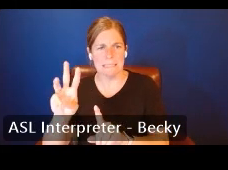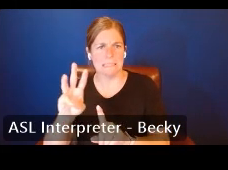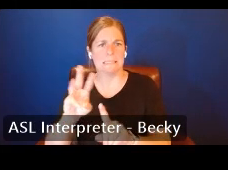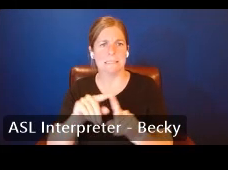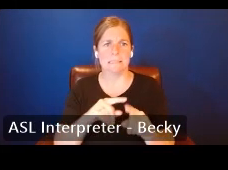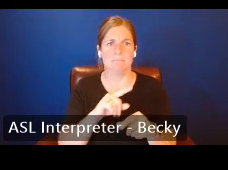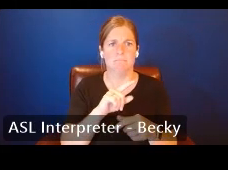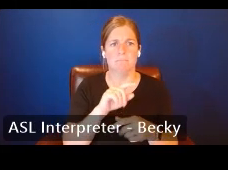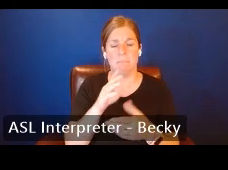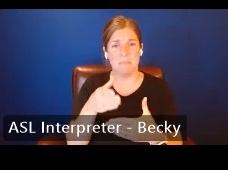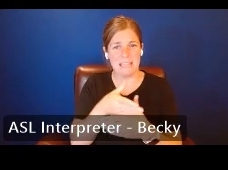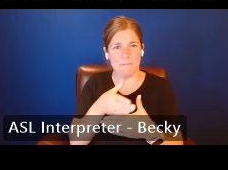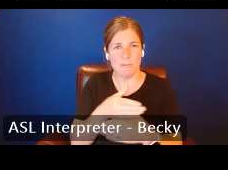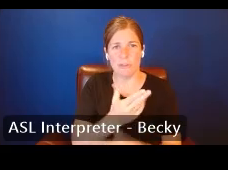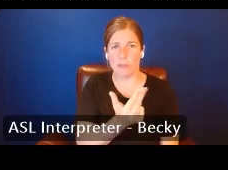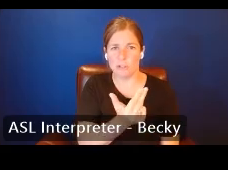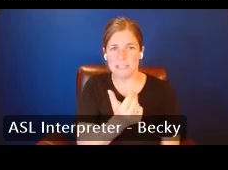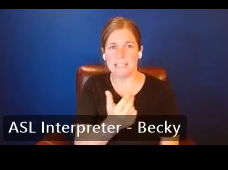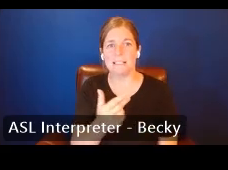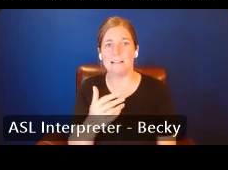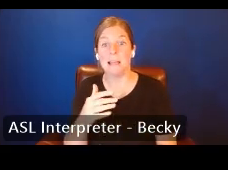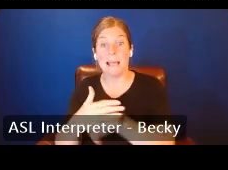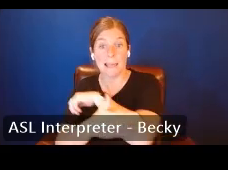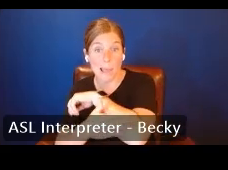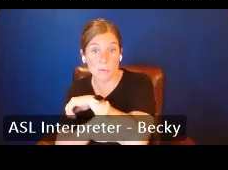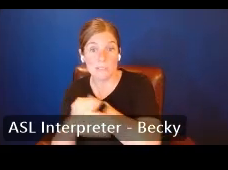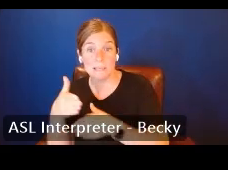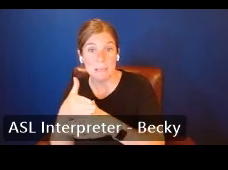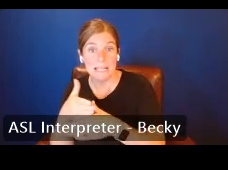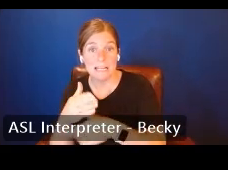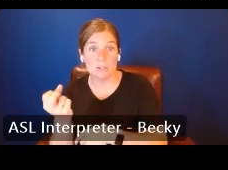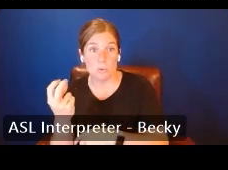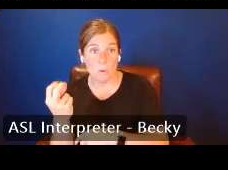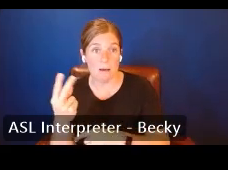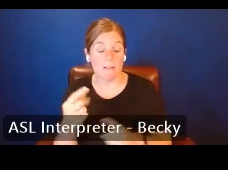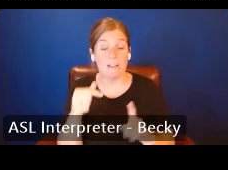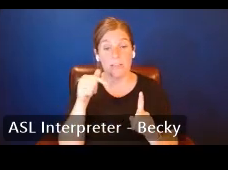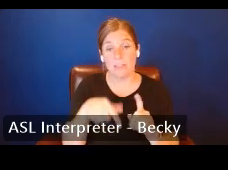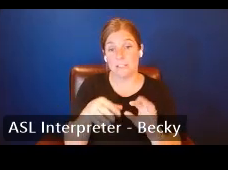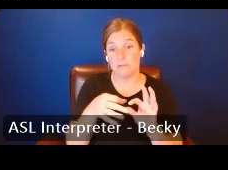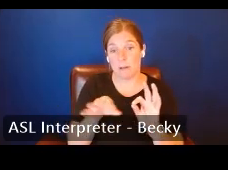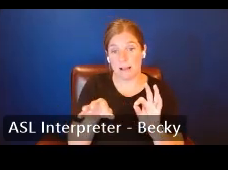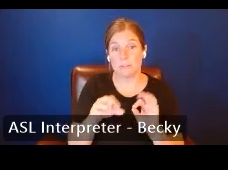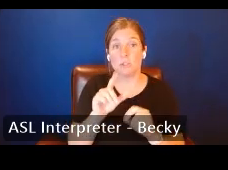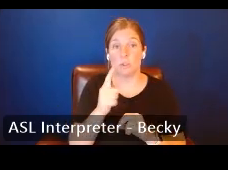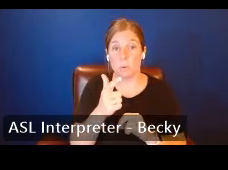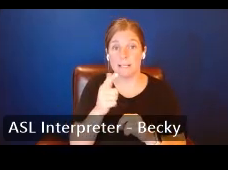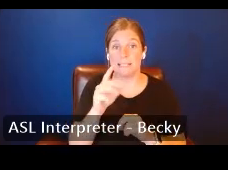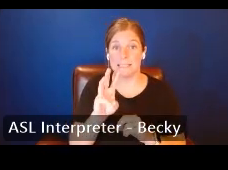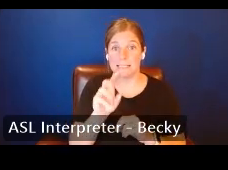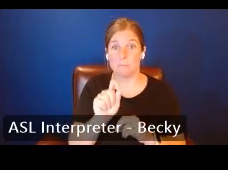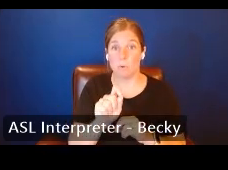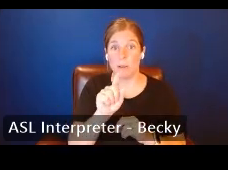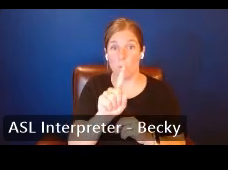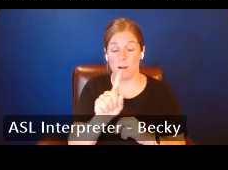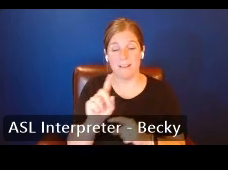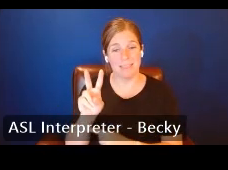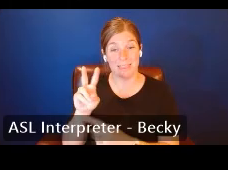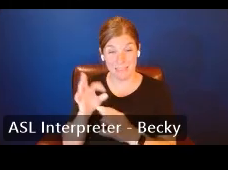is people with disabilities. In this tract, the percent of people with a disability is 26.1. The value for this census tract is higher than the state median of 11.4,